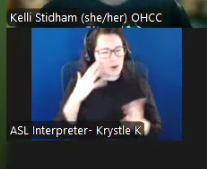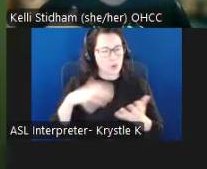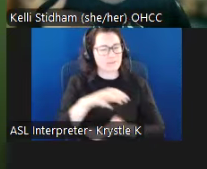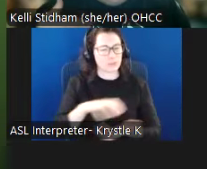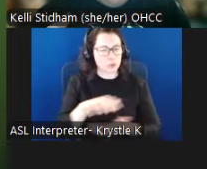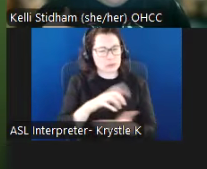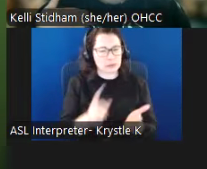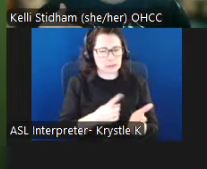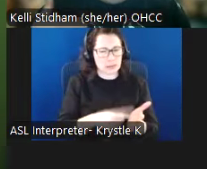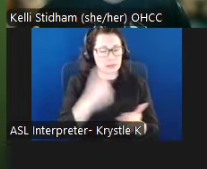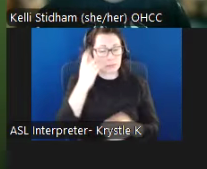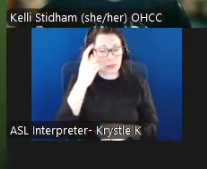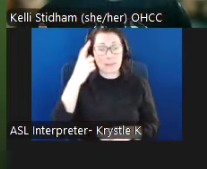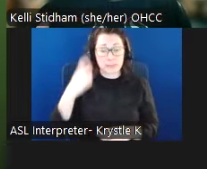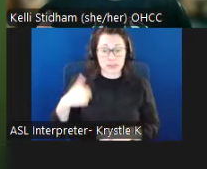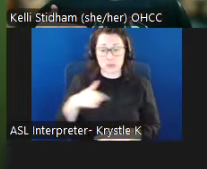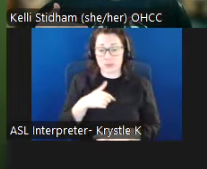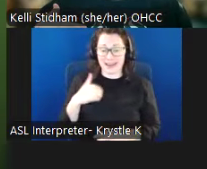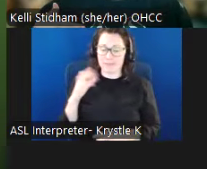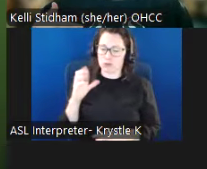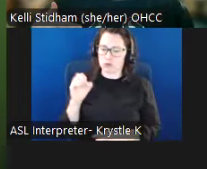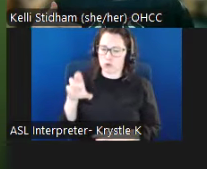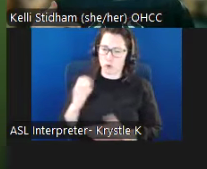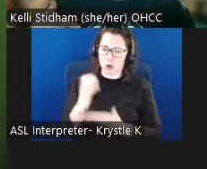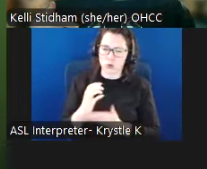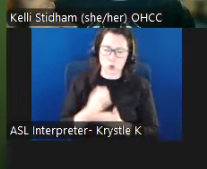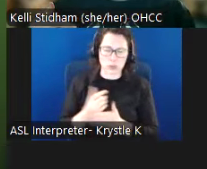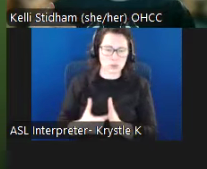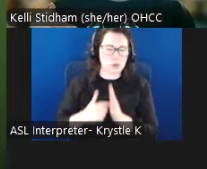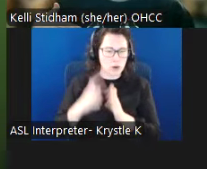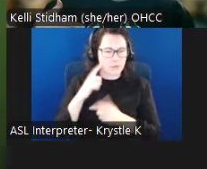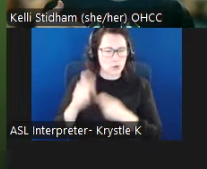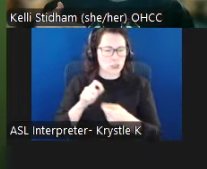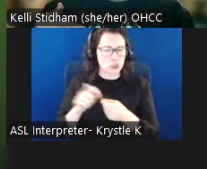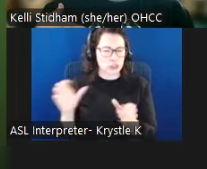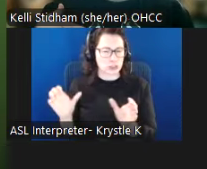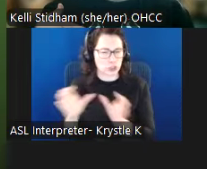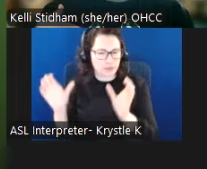have core courses that are required for